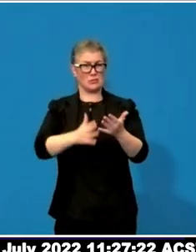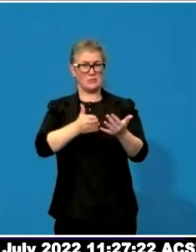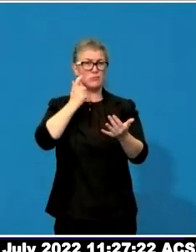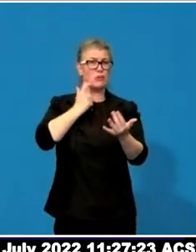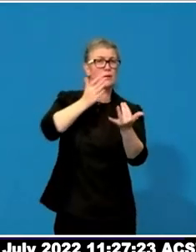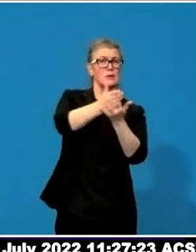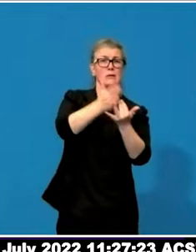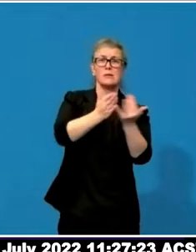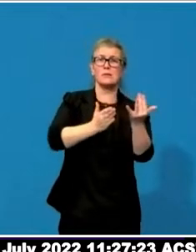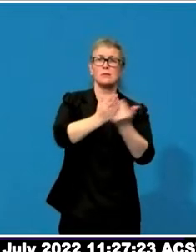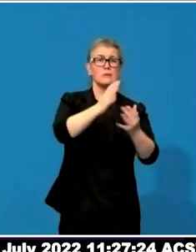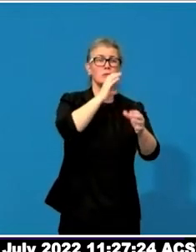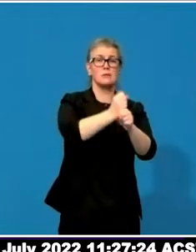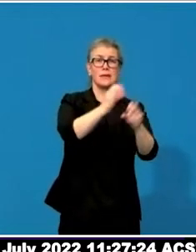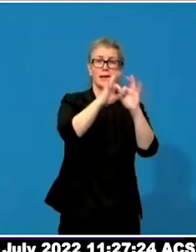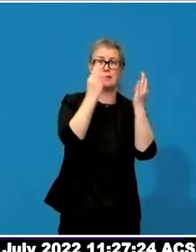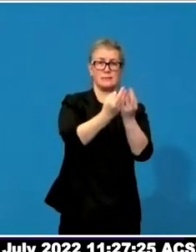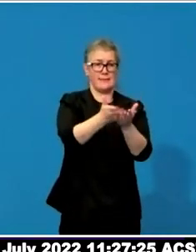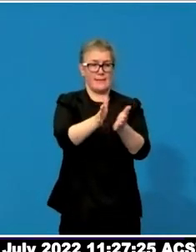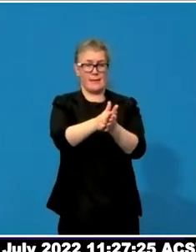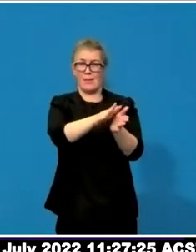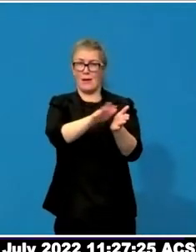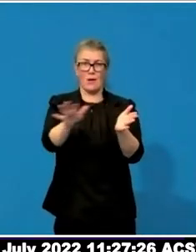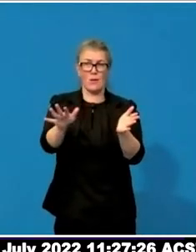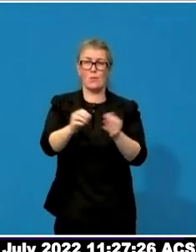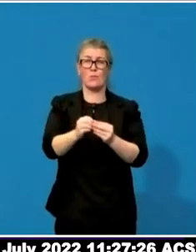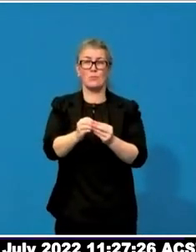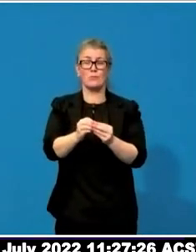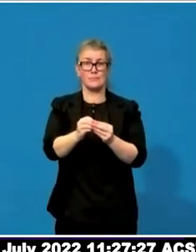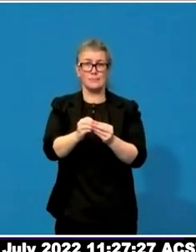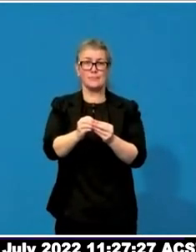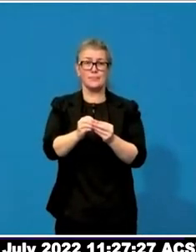It's difficult, Commissioners, to get a real handle on the extent to which people's